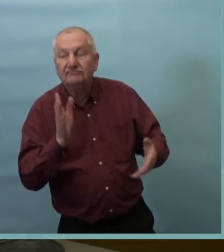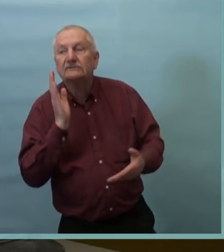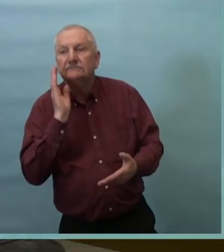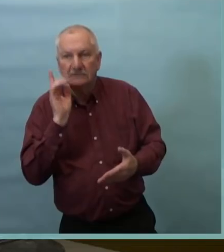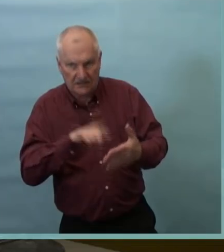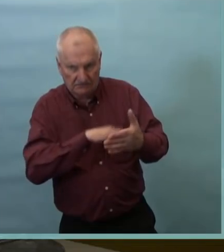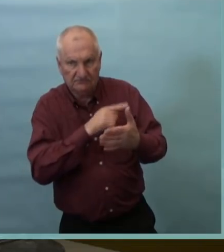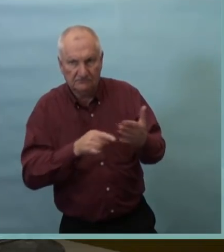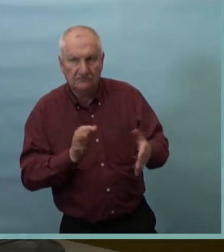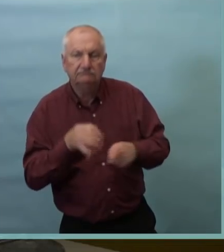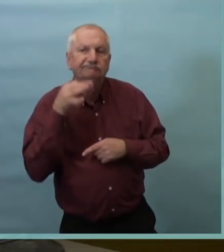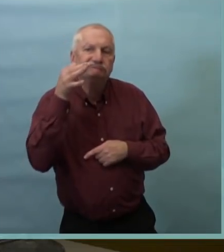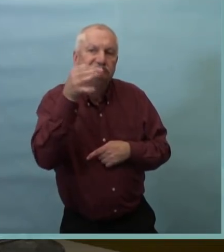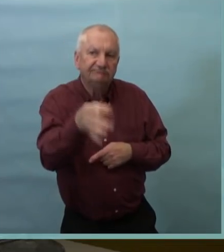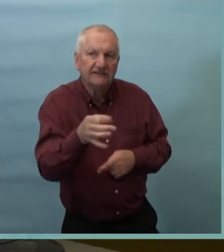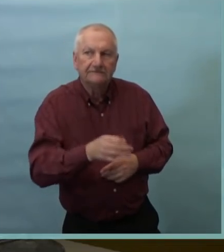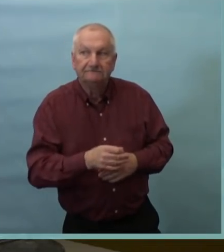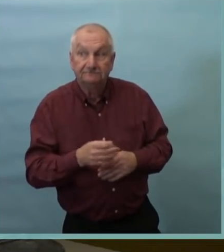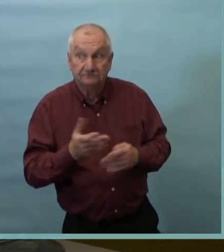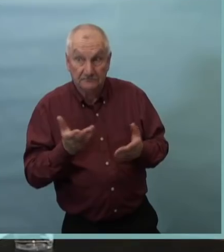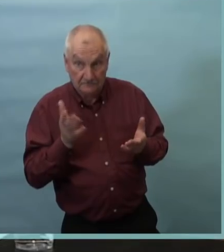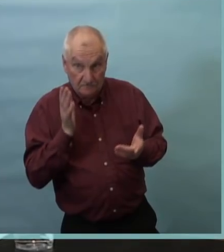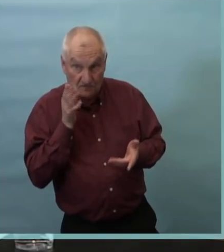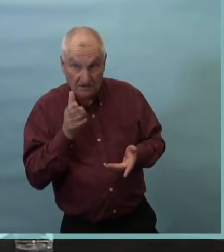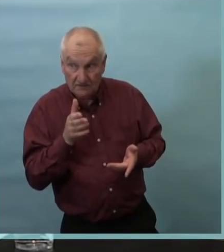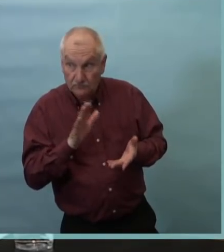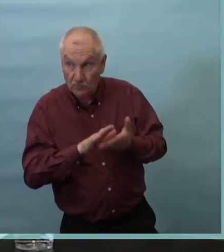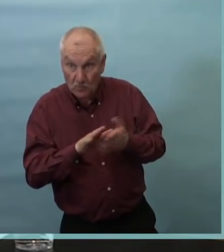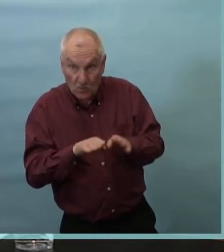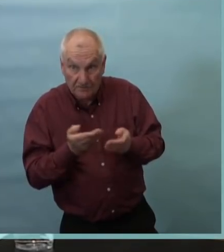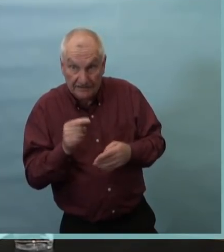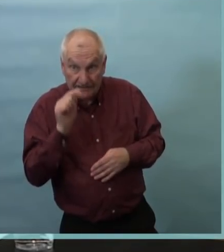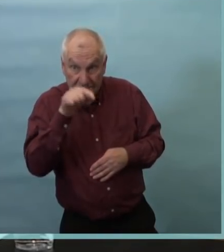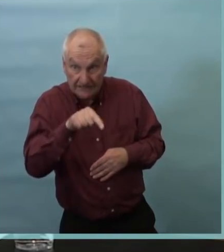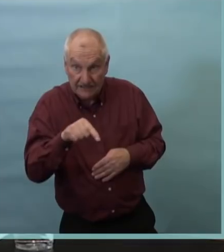year would come in June so we've been looking at this as part of our reopen